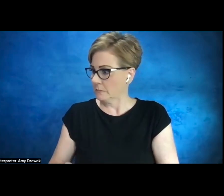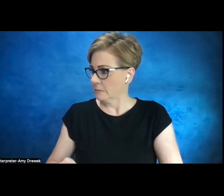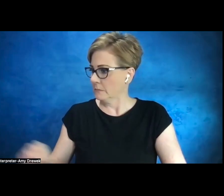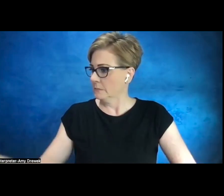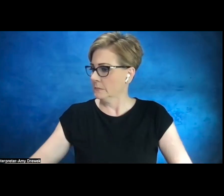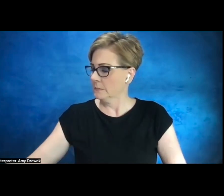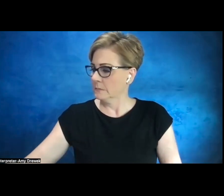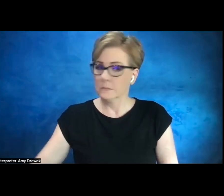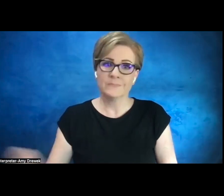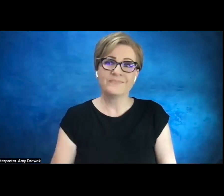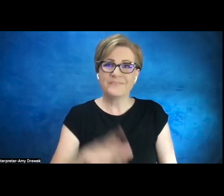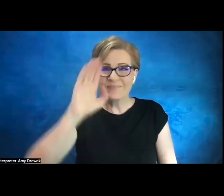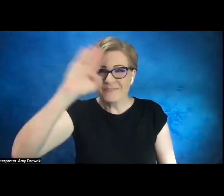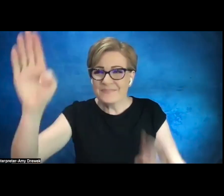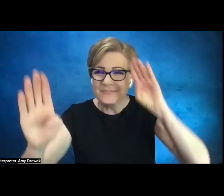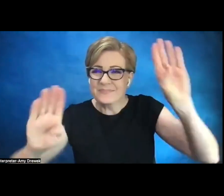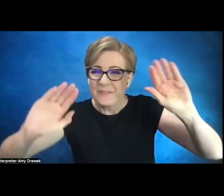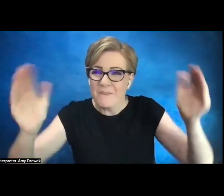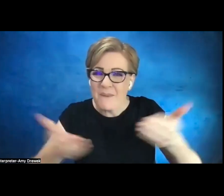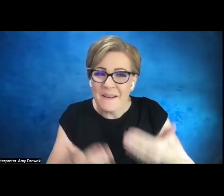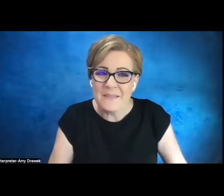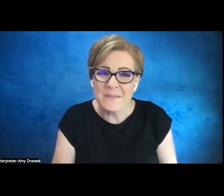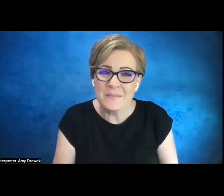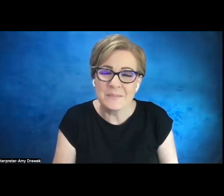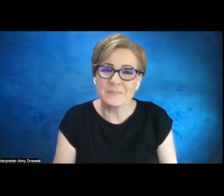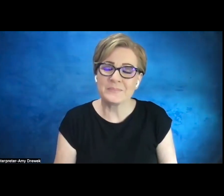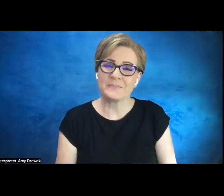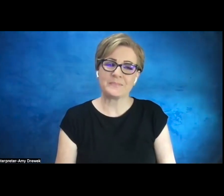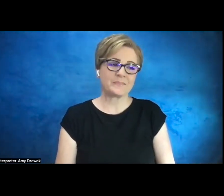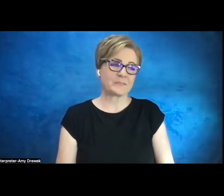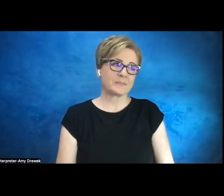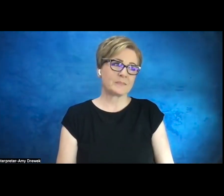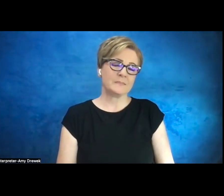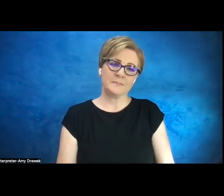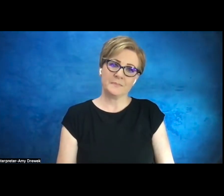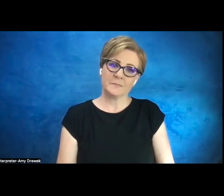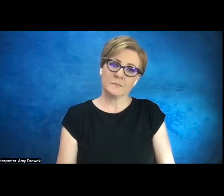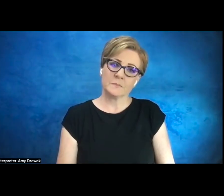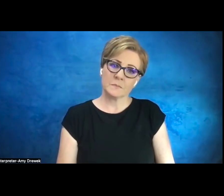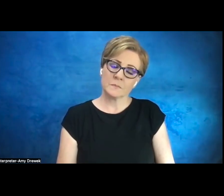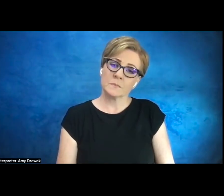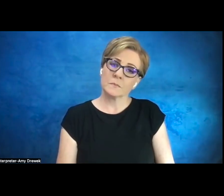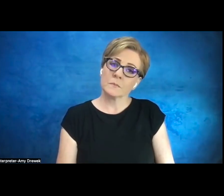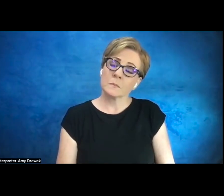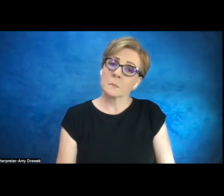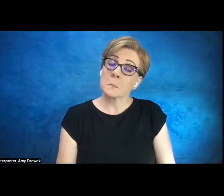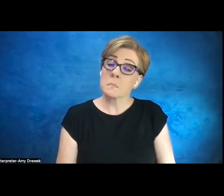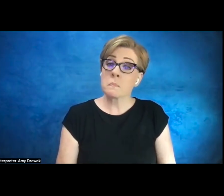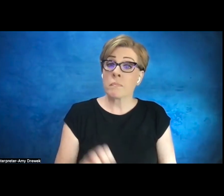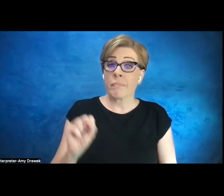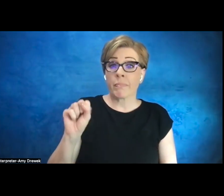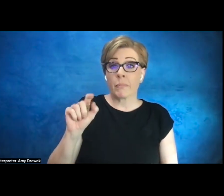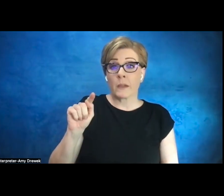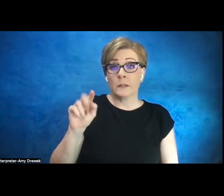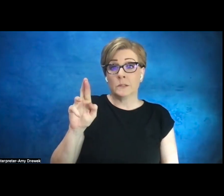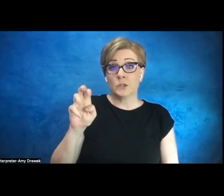Welcome, everybody! I am putting the StreamText -- you ignore the breakout room